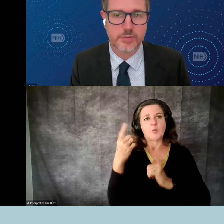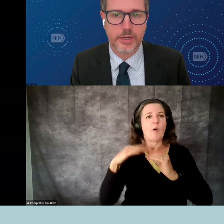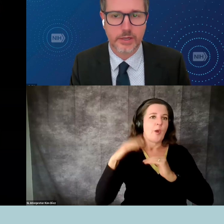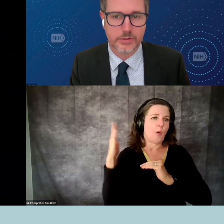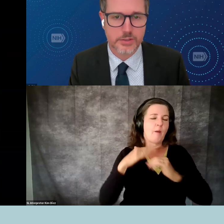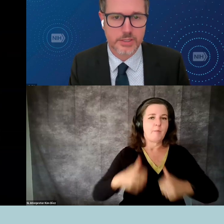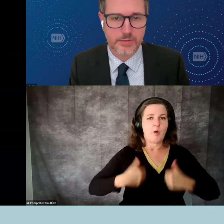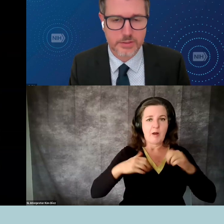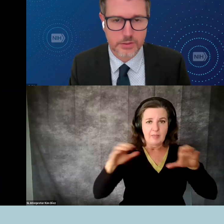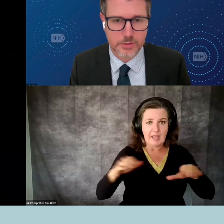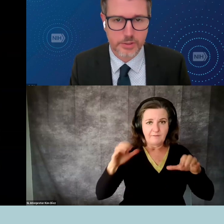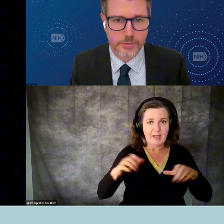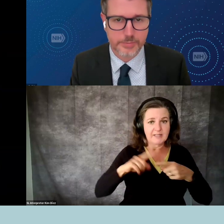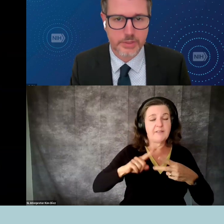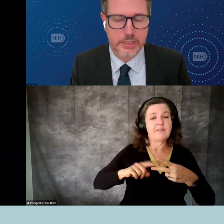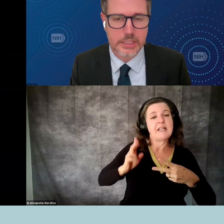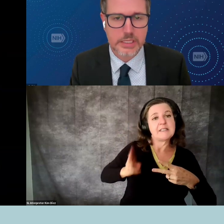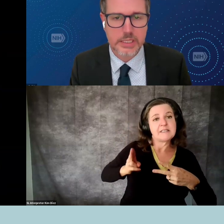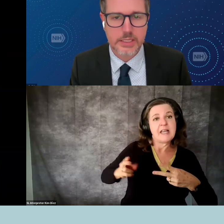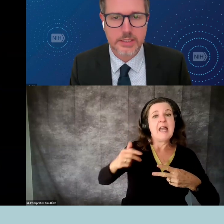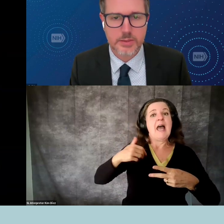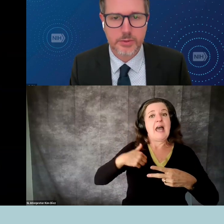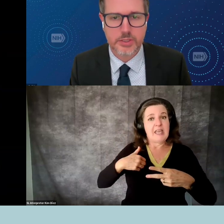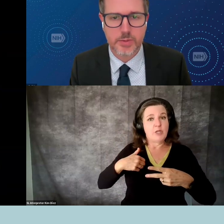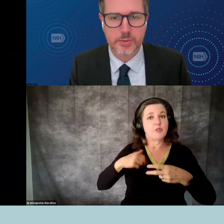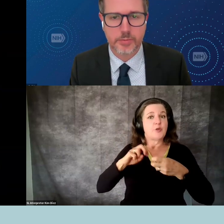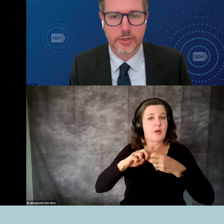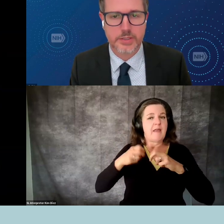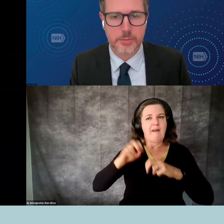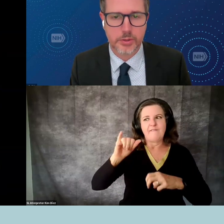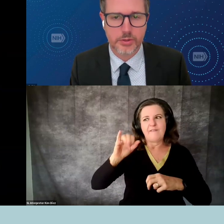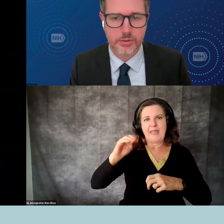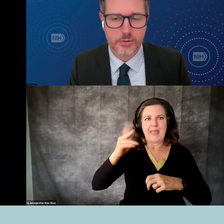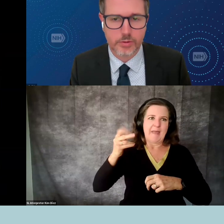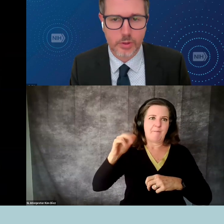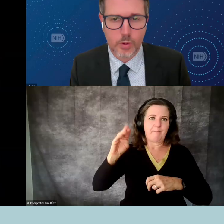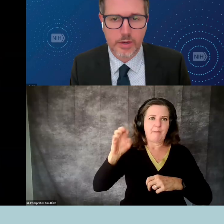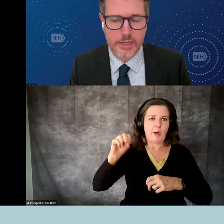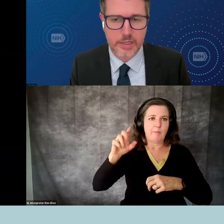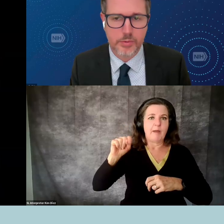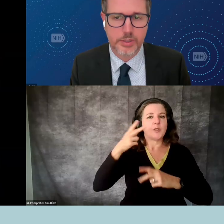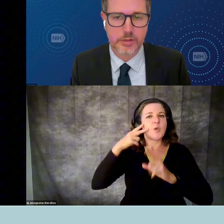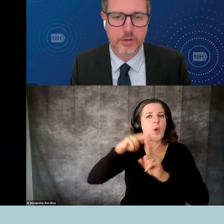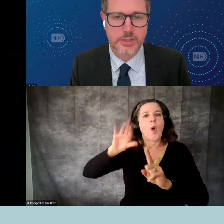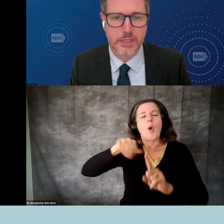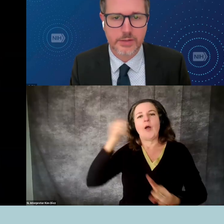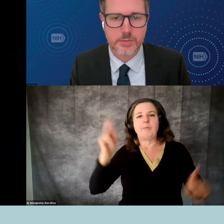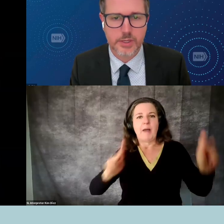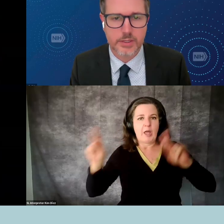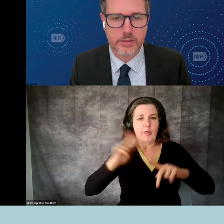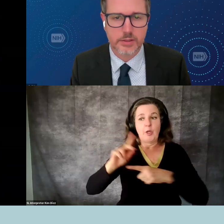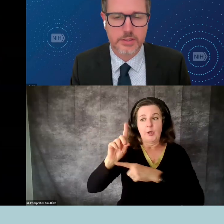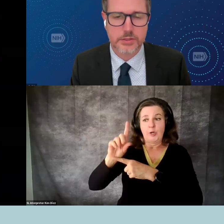perceived by others is having such an impairment. Disabilities may be present at birth or acquired at any point across the lifespan and are